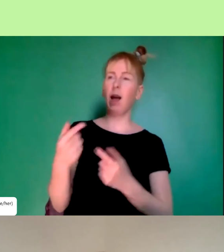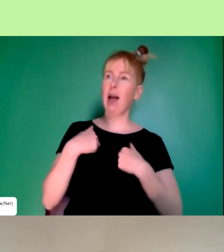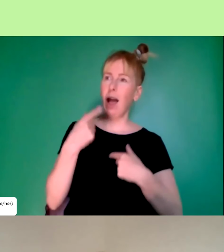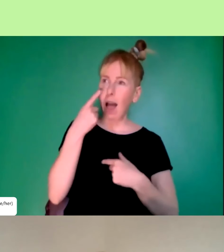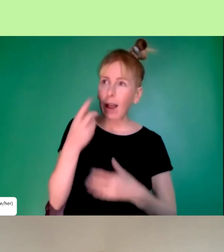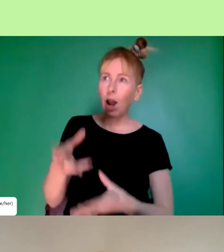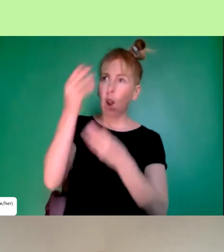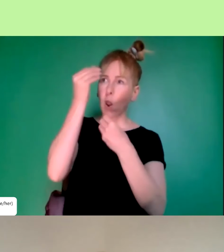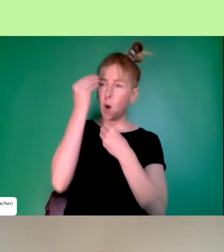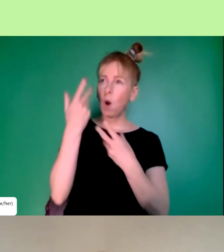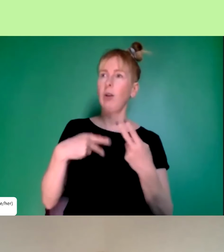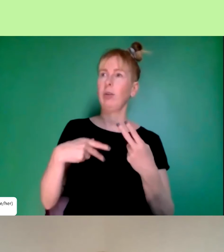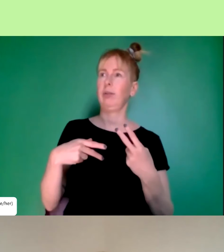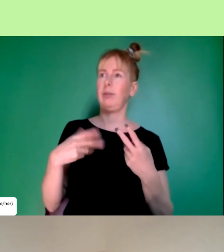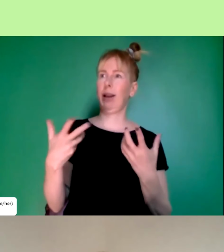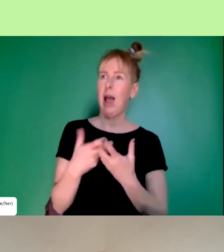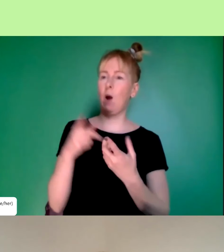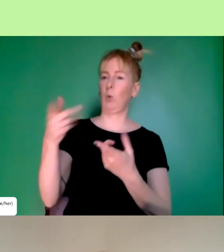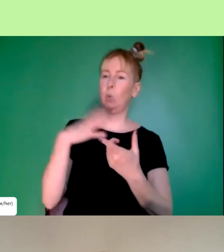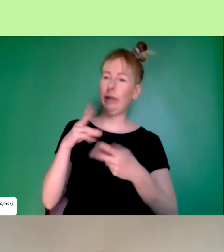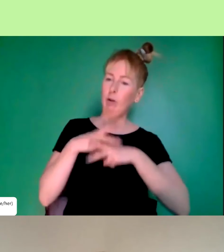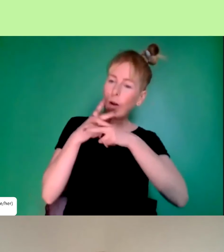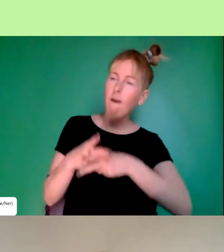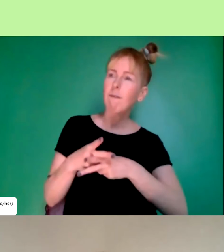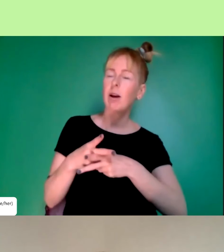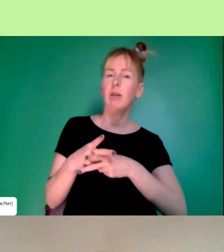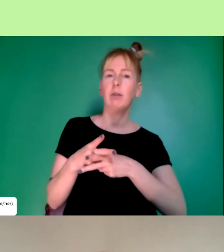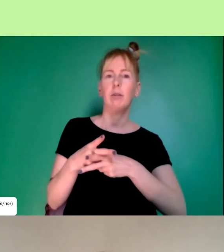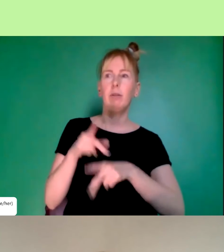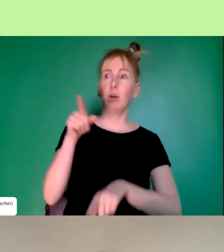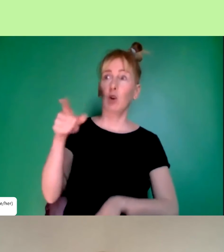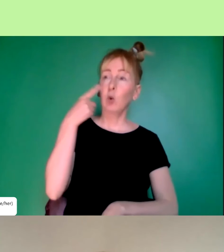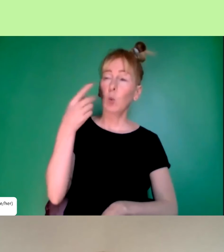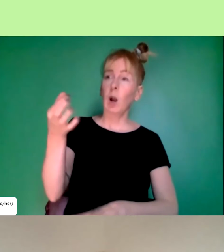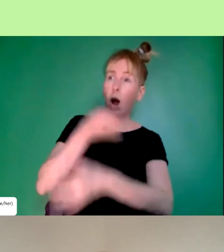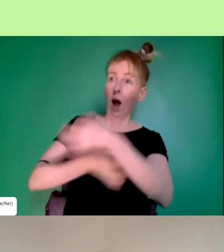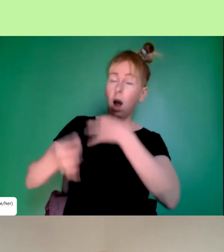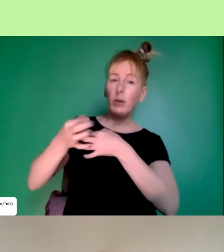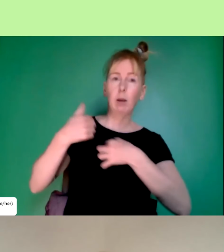misunderstand what kind of caring you might need. Which is very different from an